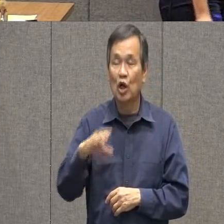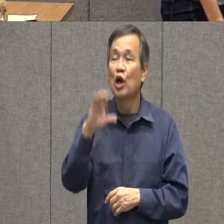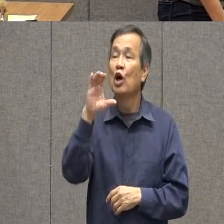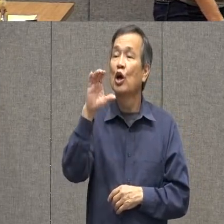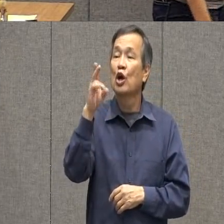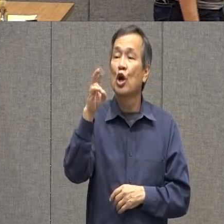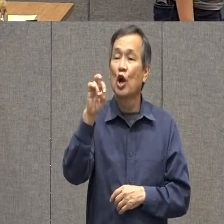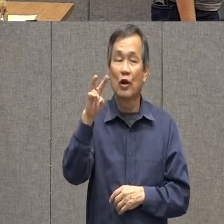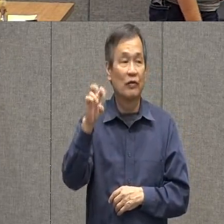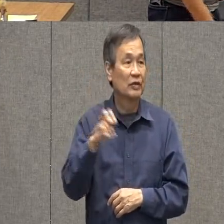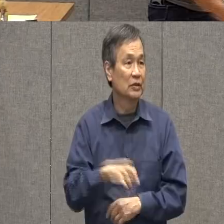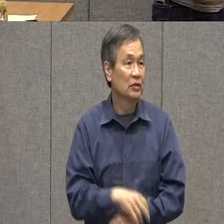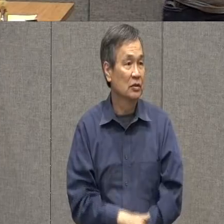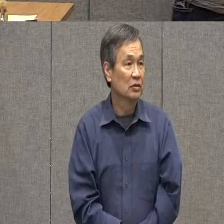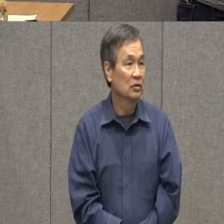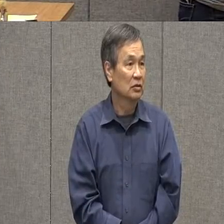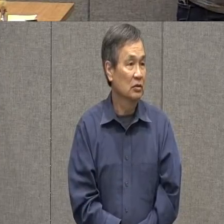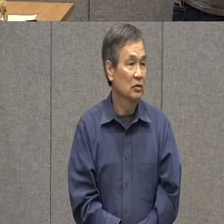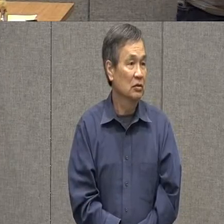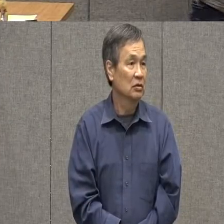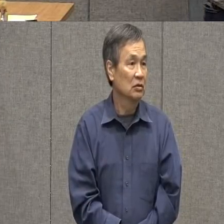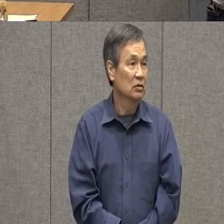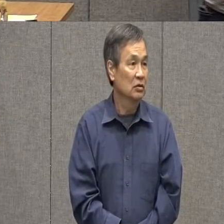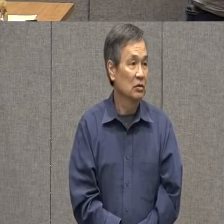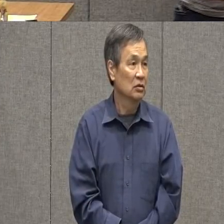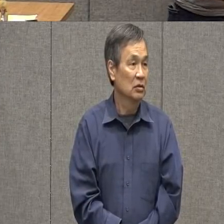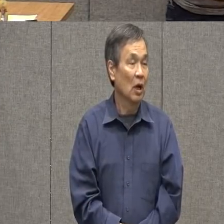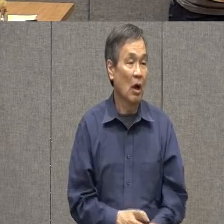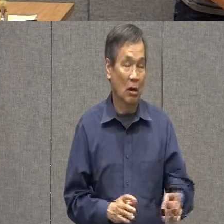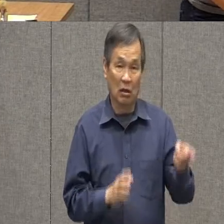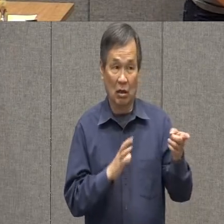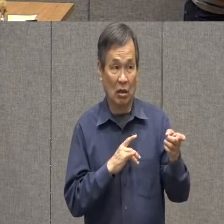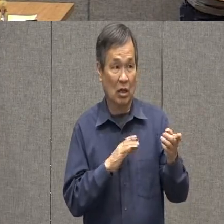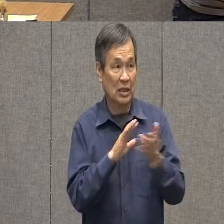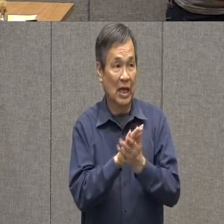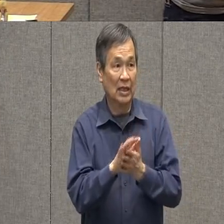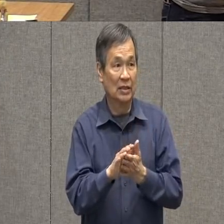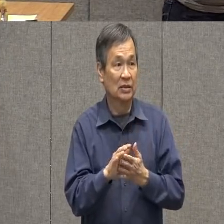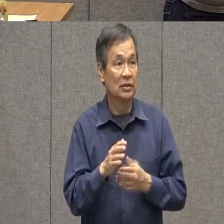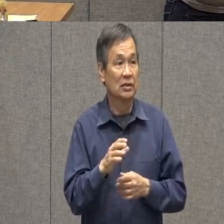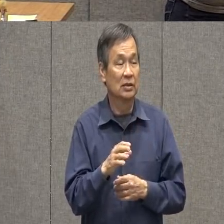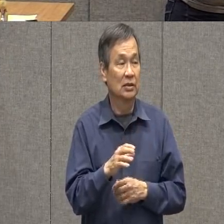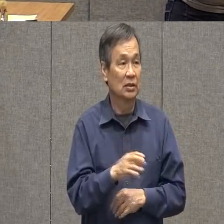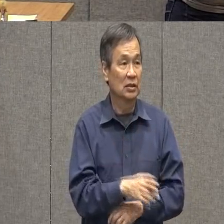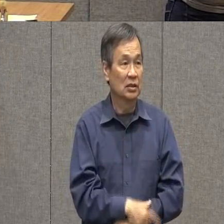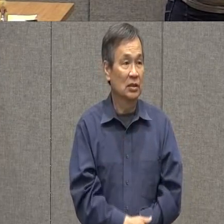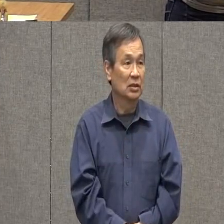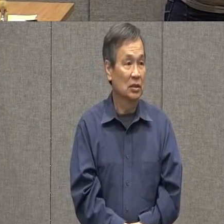Oh, like I'm moving? No, like you're gonna stand still, but yes. I love it. Let's do this one without the music